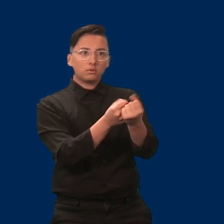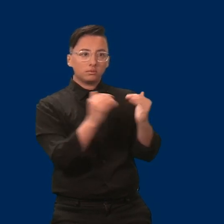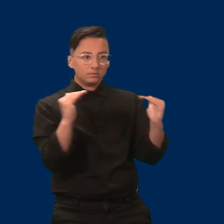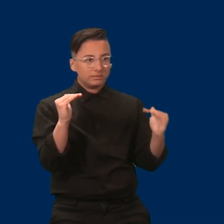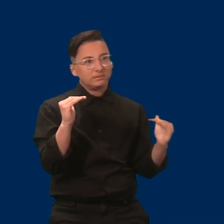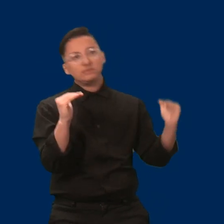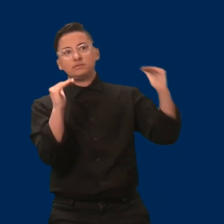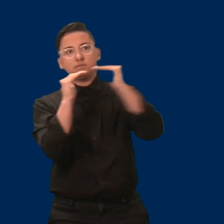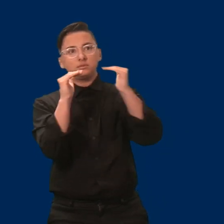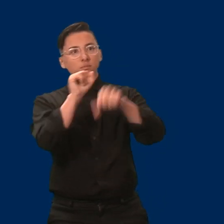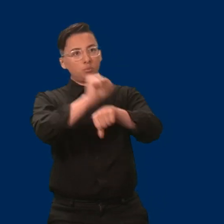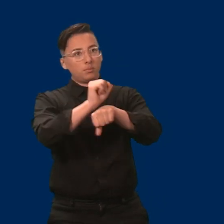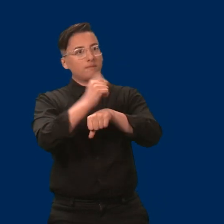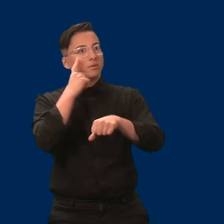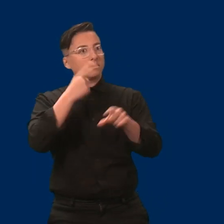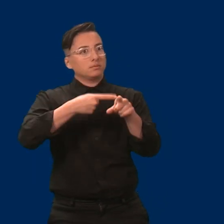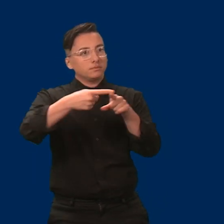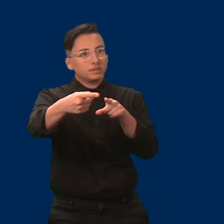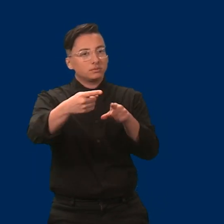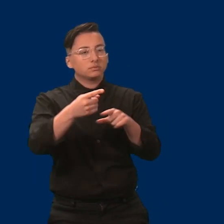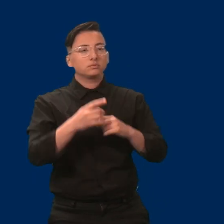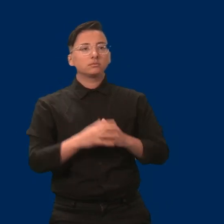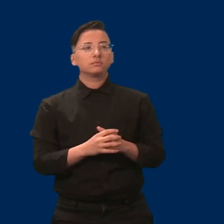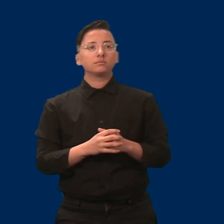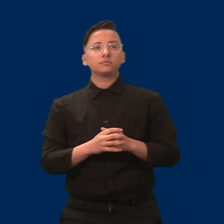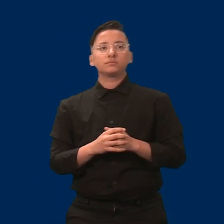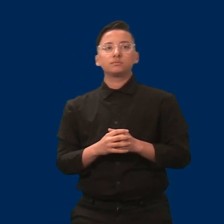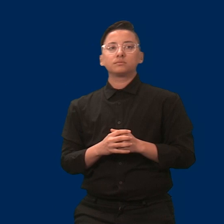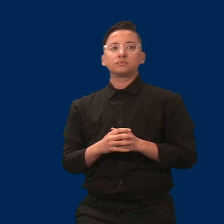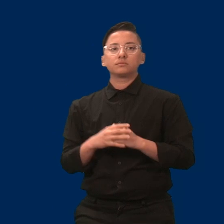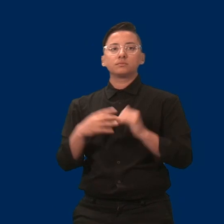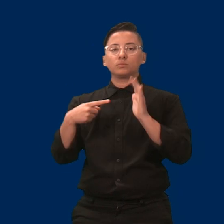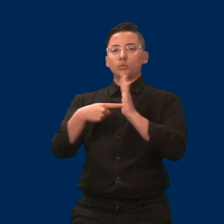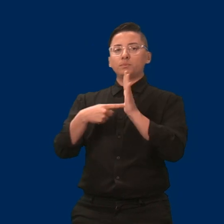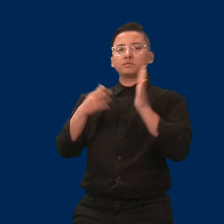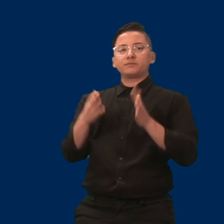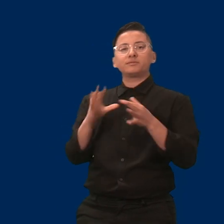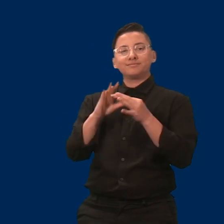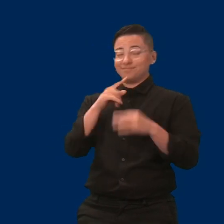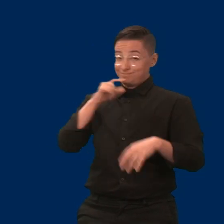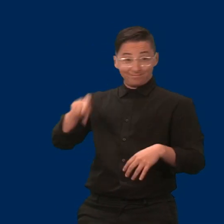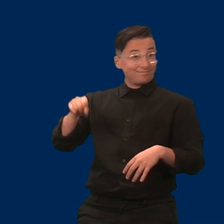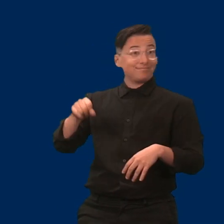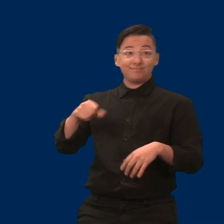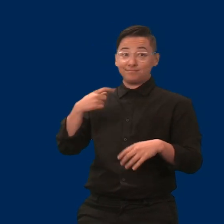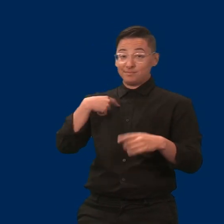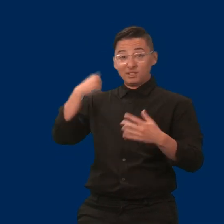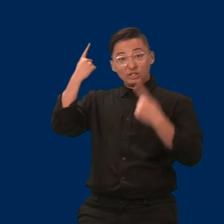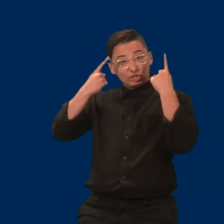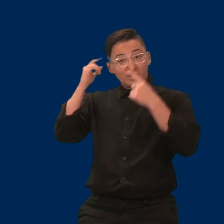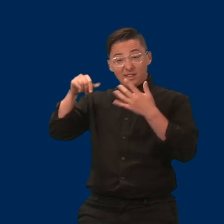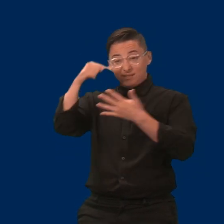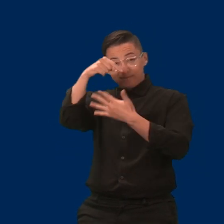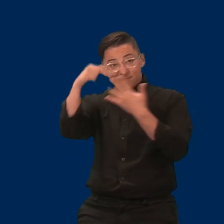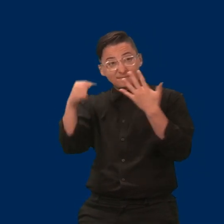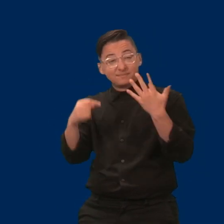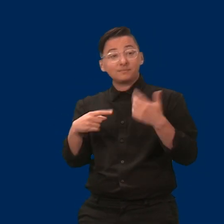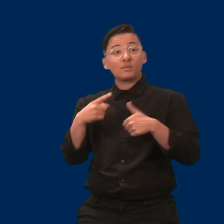Yeah, no, there are some things we've looked at already. There's the Task Force on the Elimination of the Subminimum